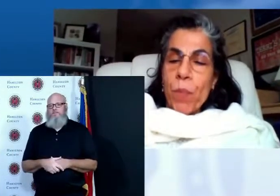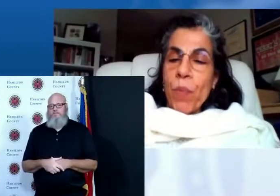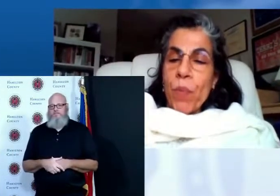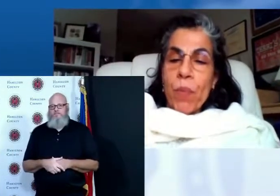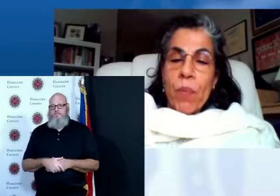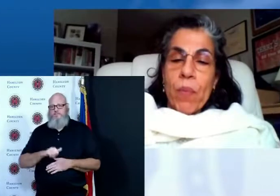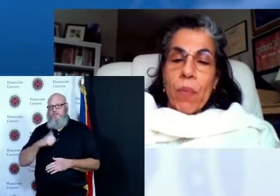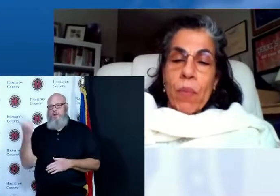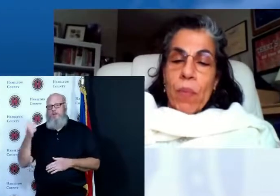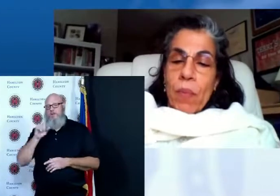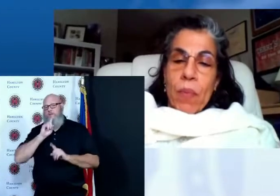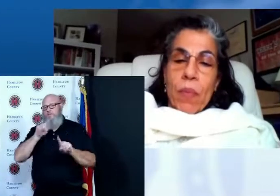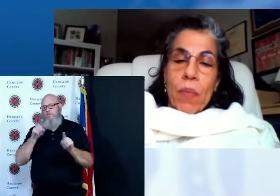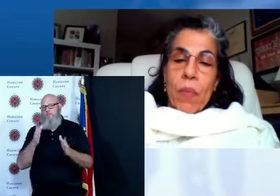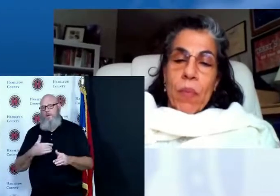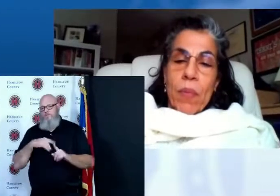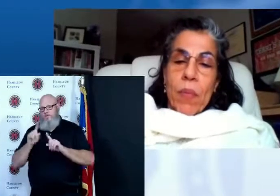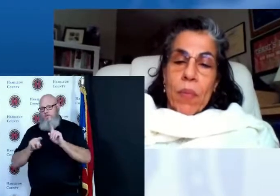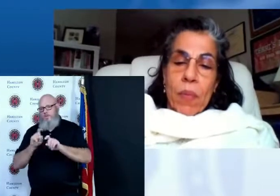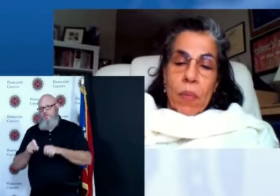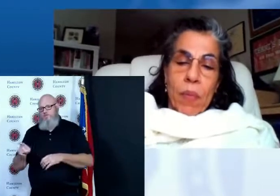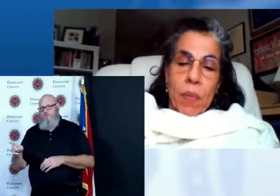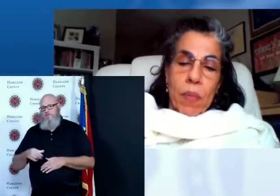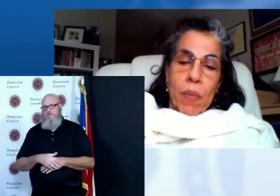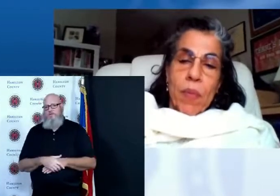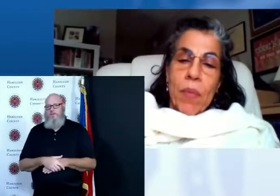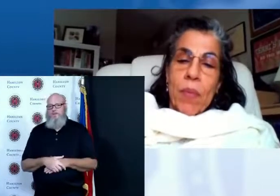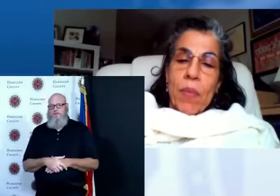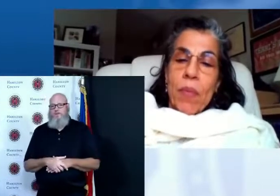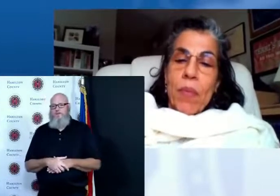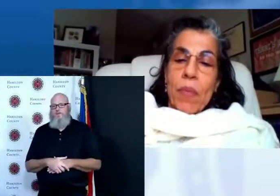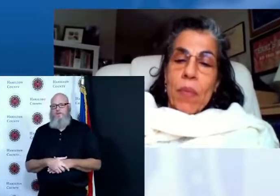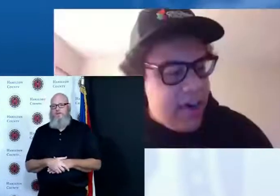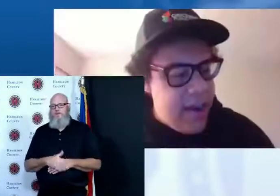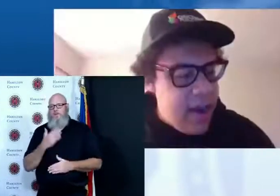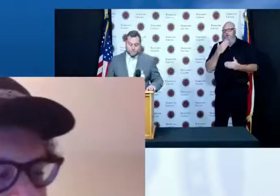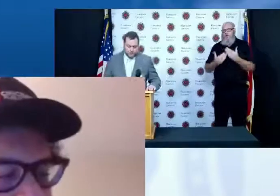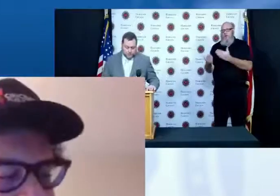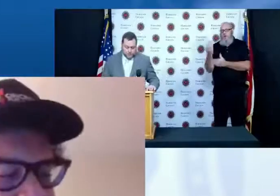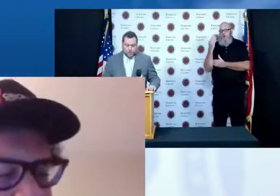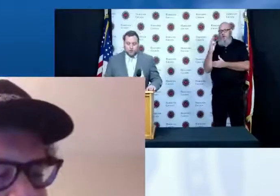questions for you Commissioner Kesterman good morning Corey good morning Greg I just wanted